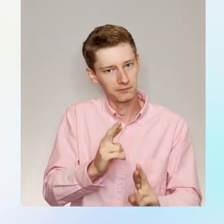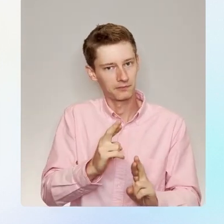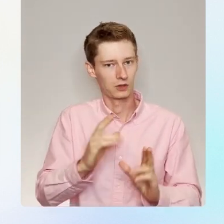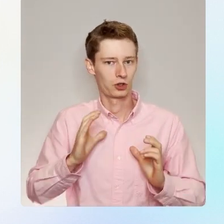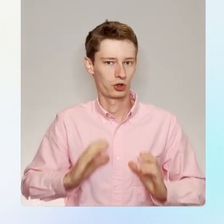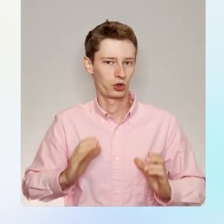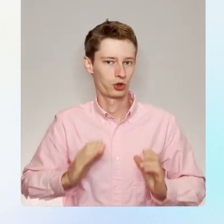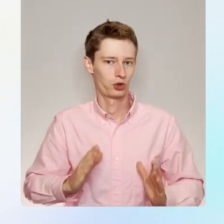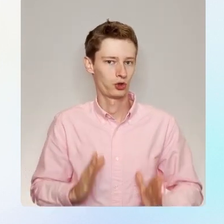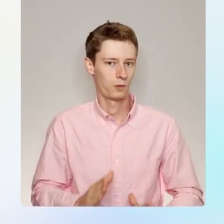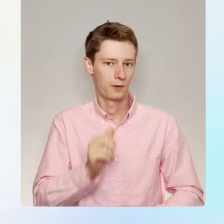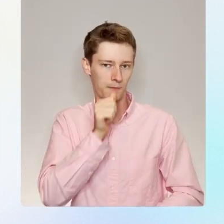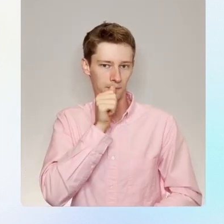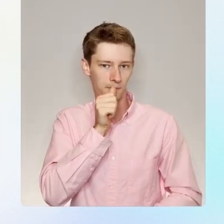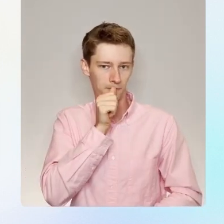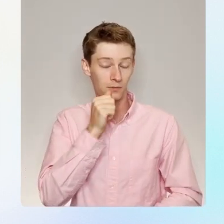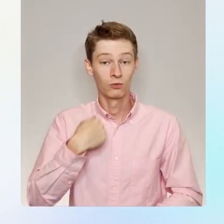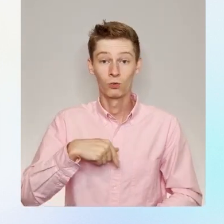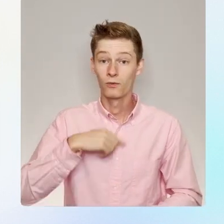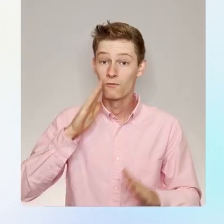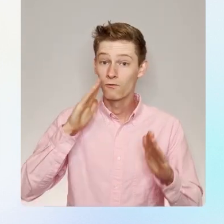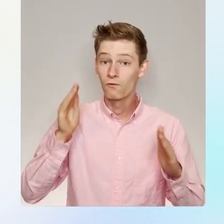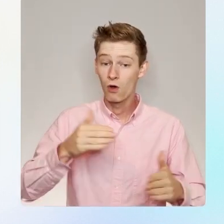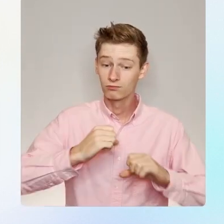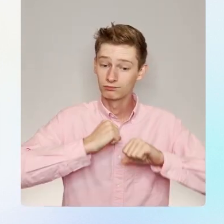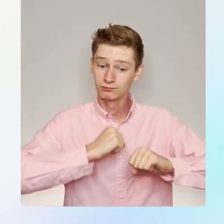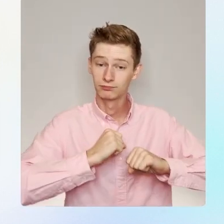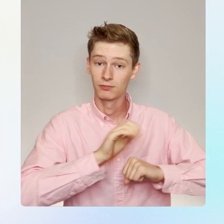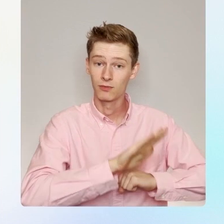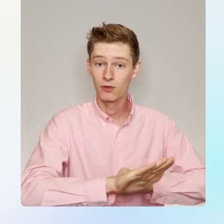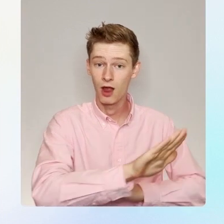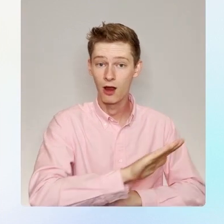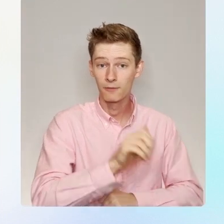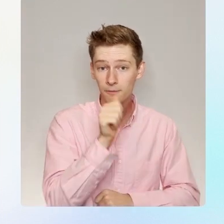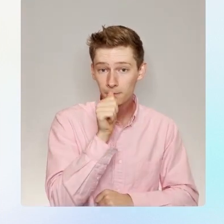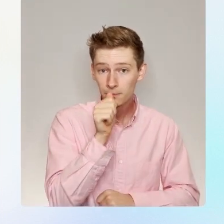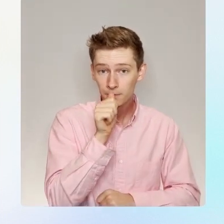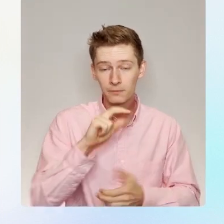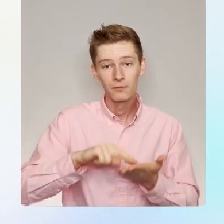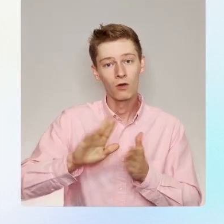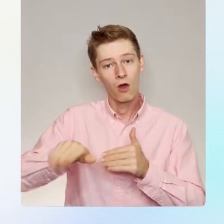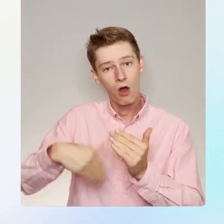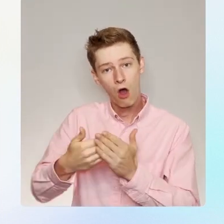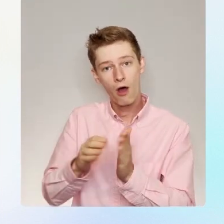As part of our focus on protecting consumer privacy all Meta Quest Pro developers must abide